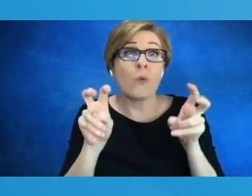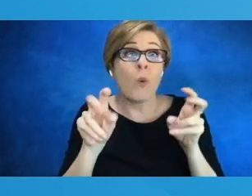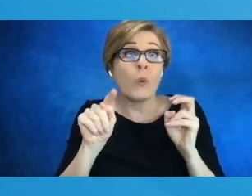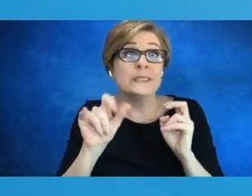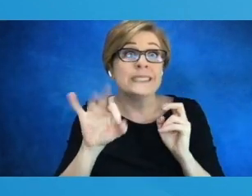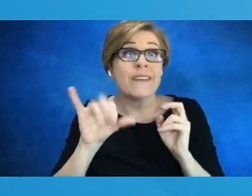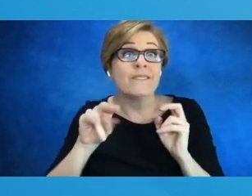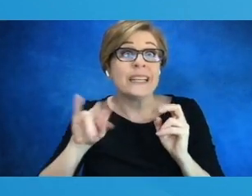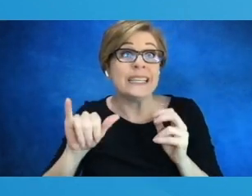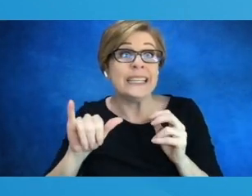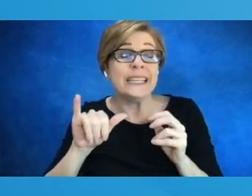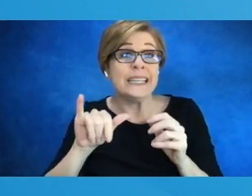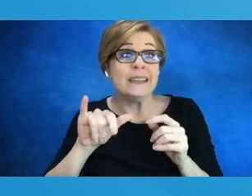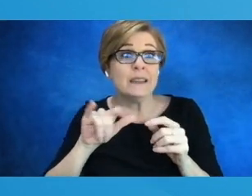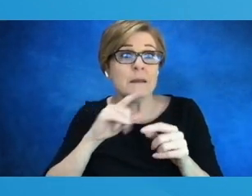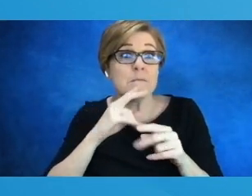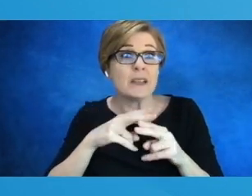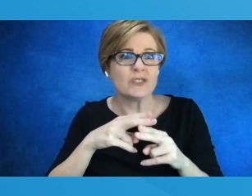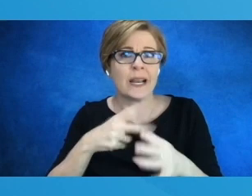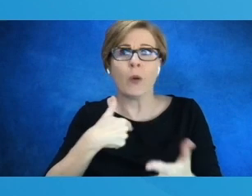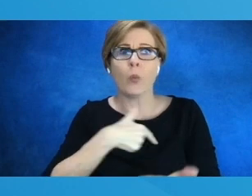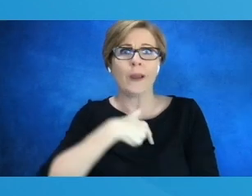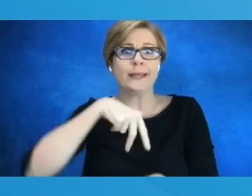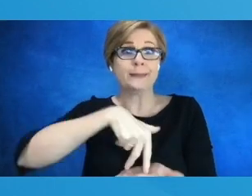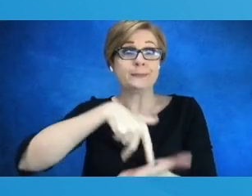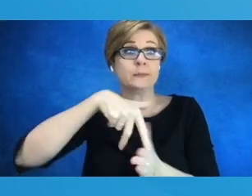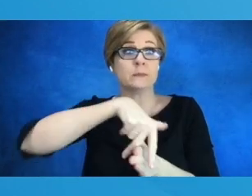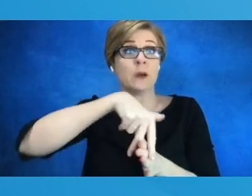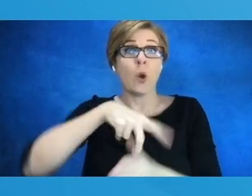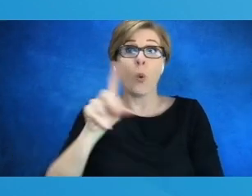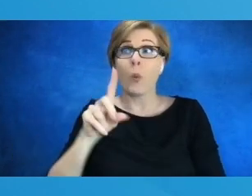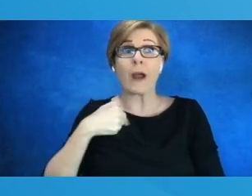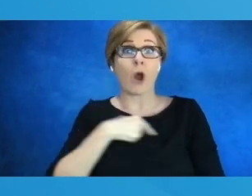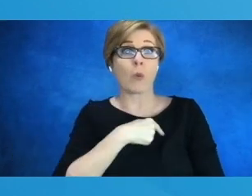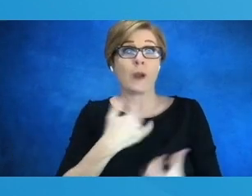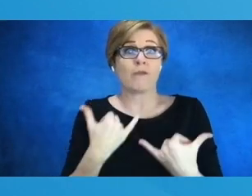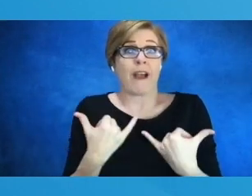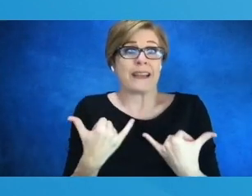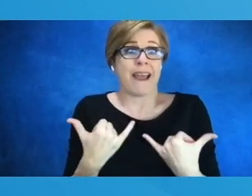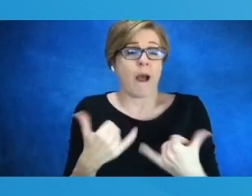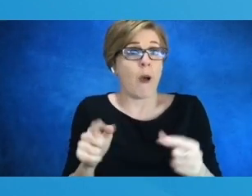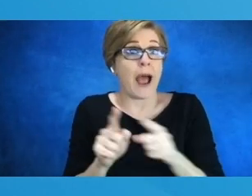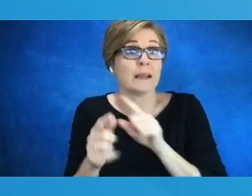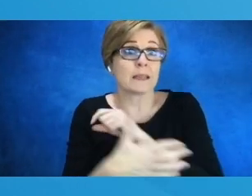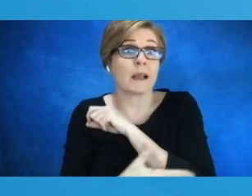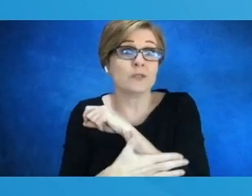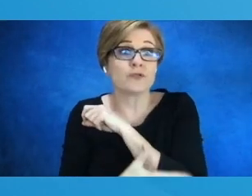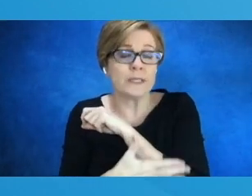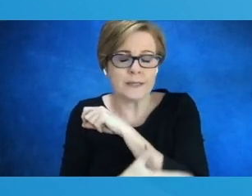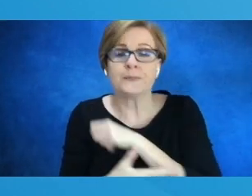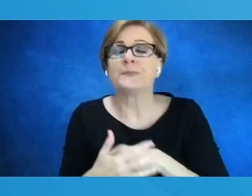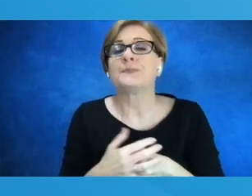the middle of a question about where we are as a nation. And this work is about five years old now.